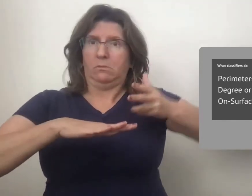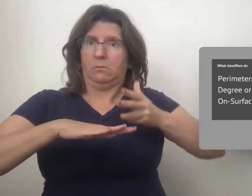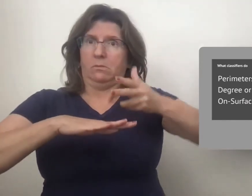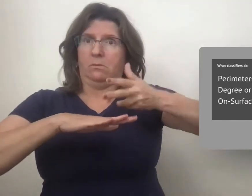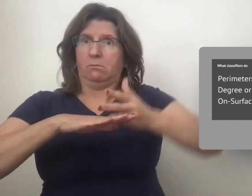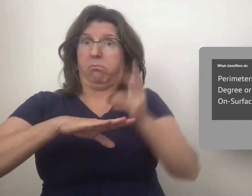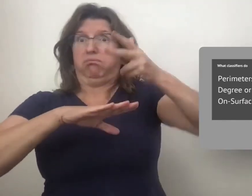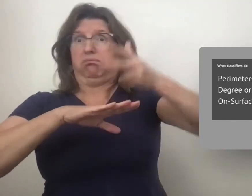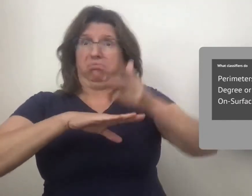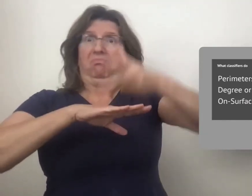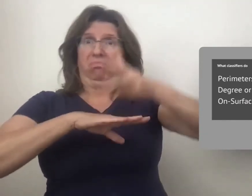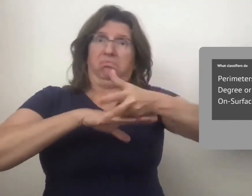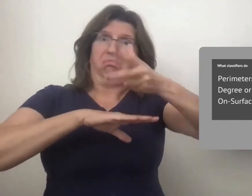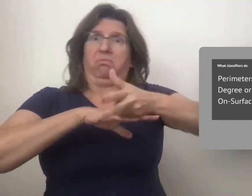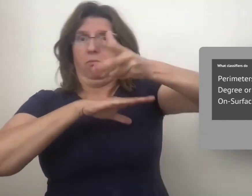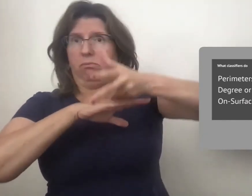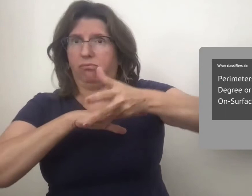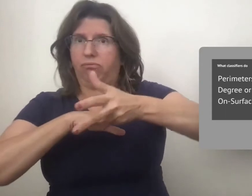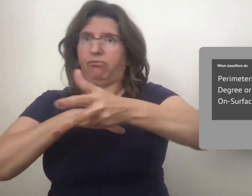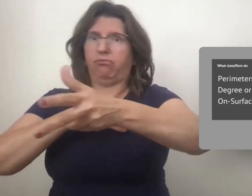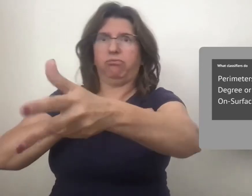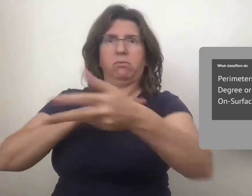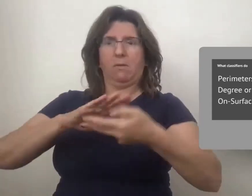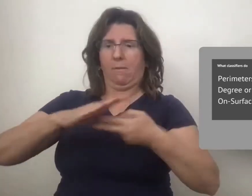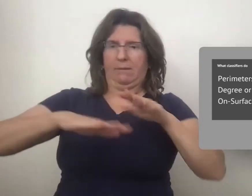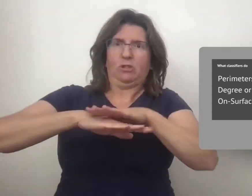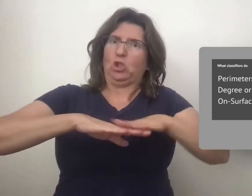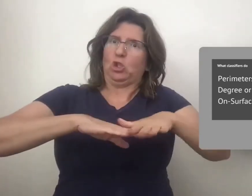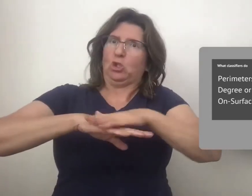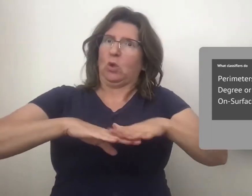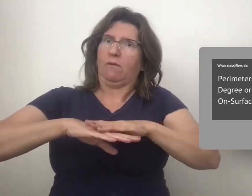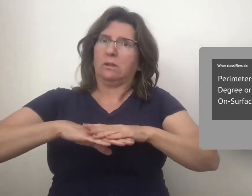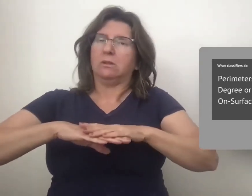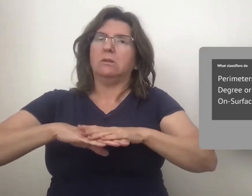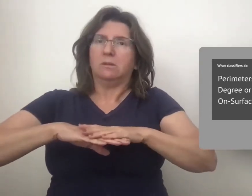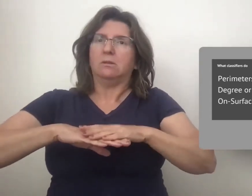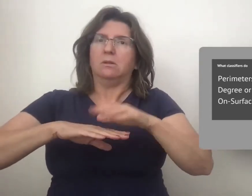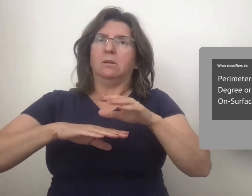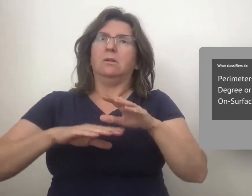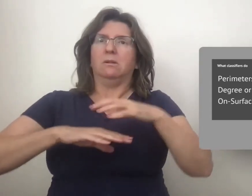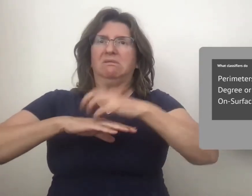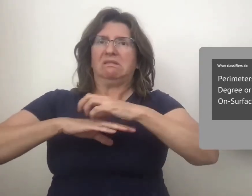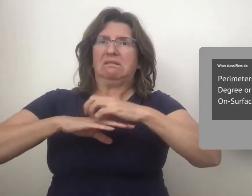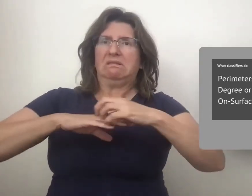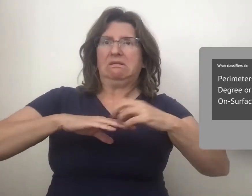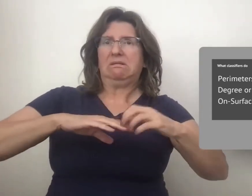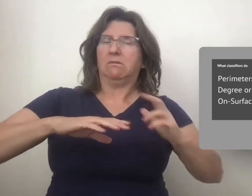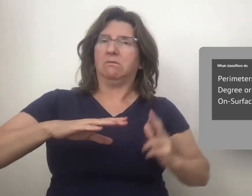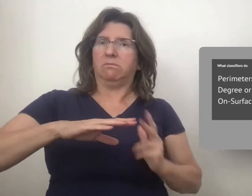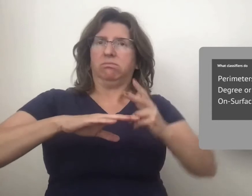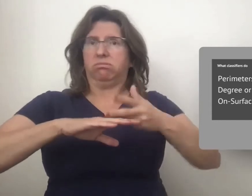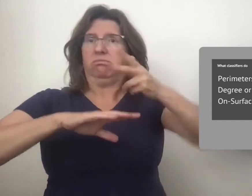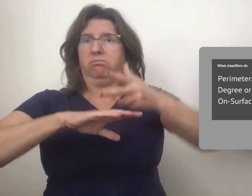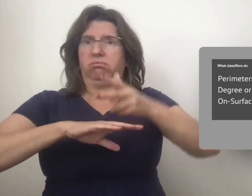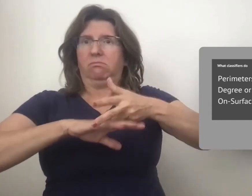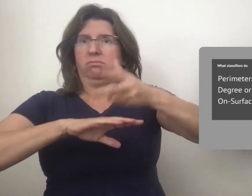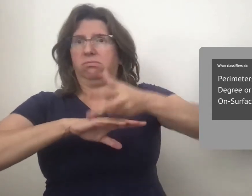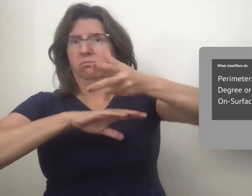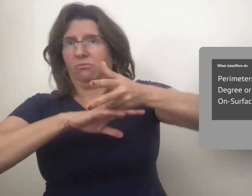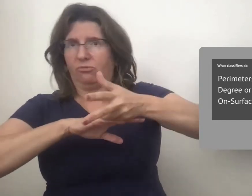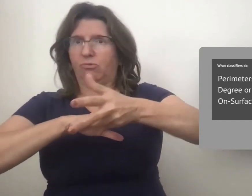You see here . . . the vehicle is going over rough or bumpy terrain . . .